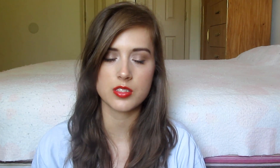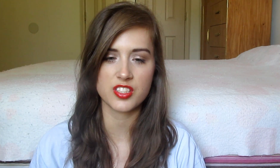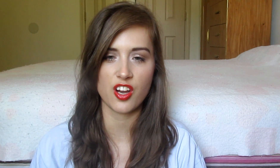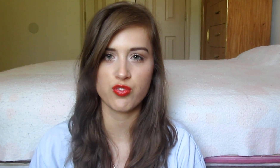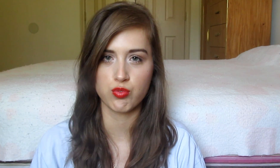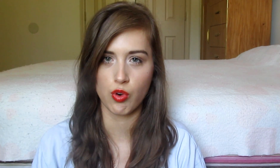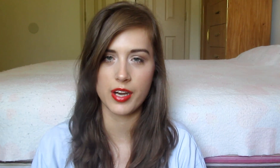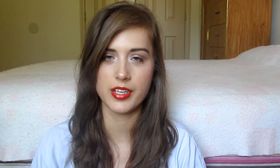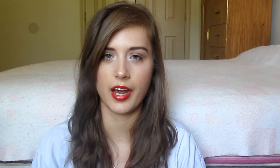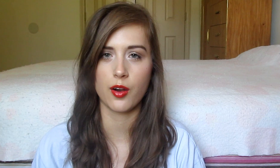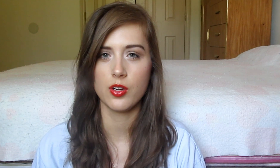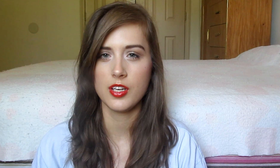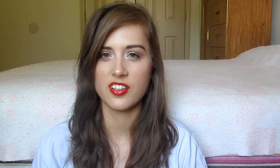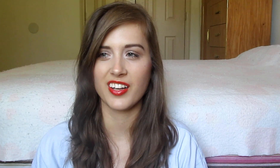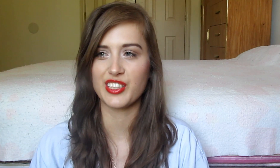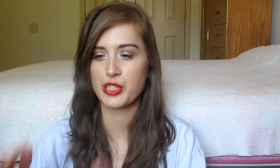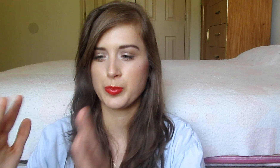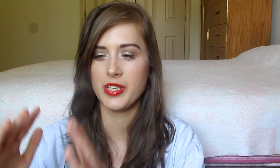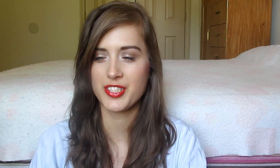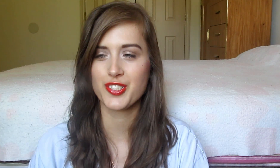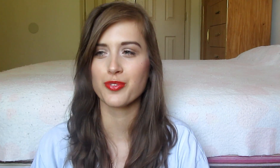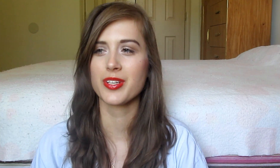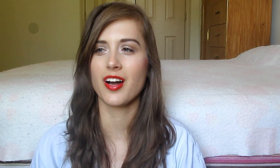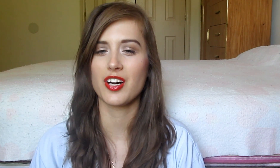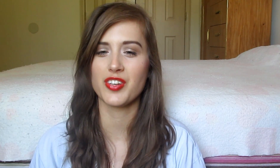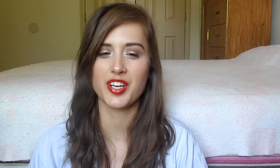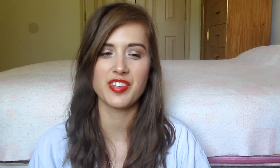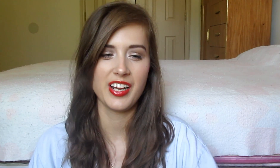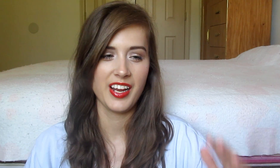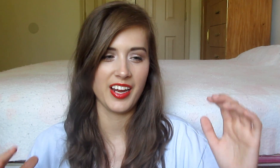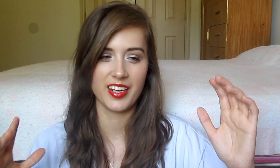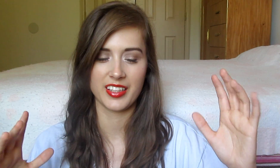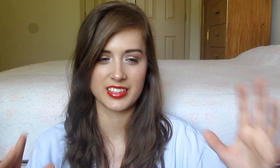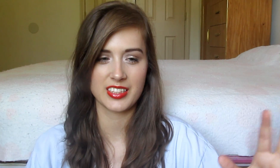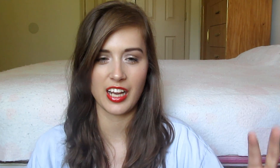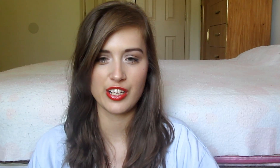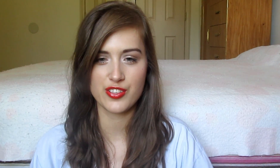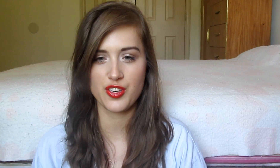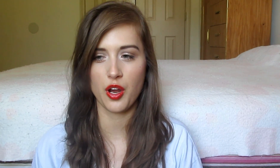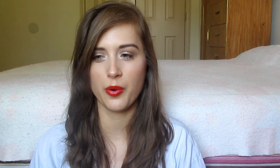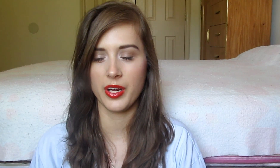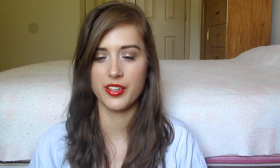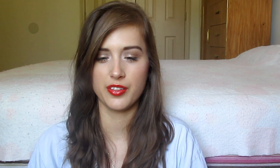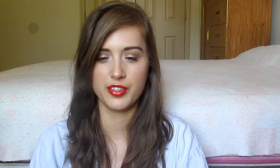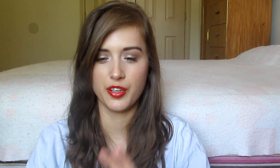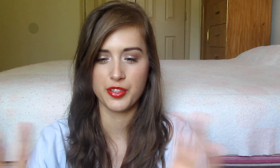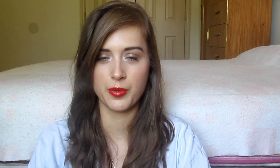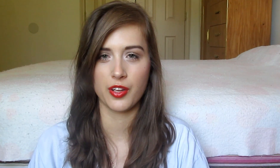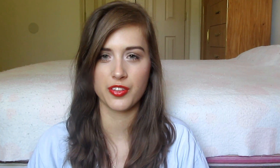and stuff, writing out, like, a speech to read off of and a slide show and do other